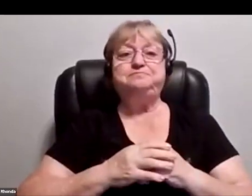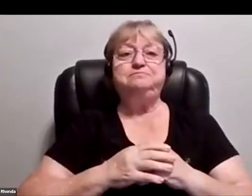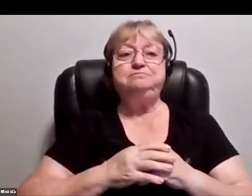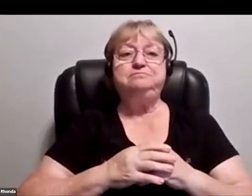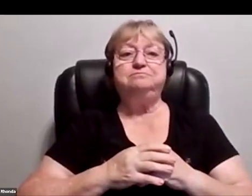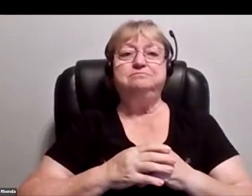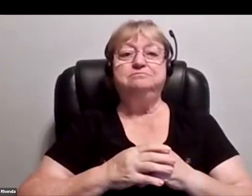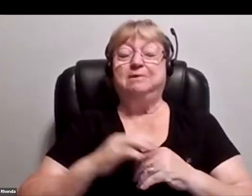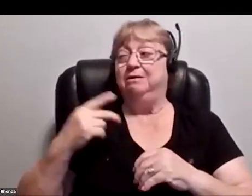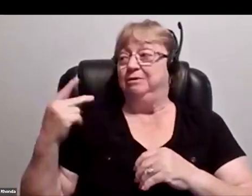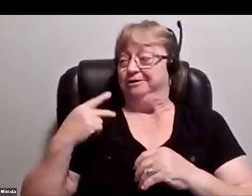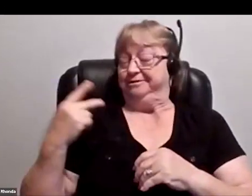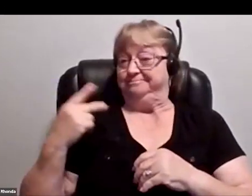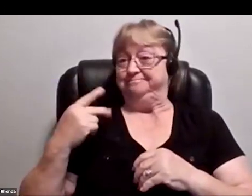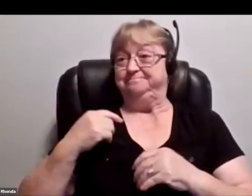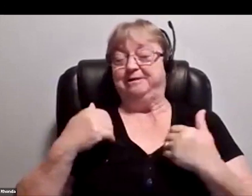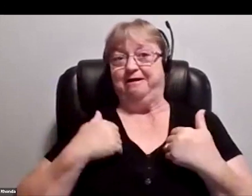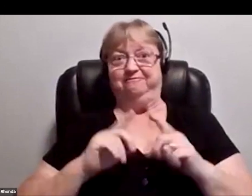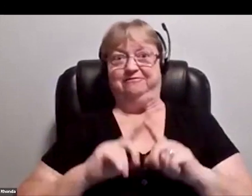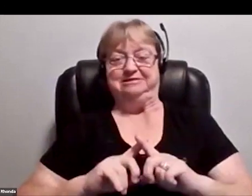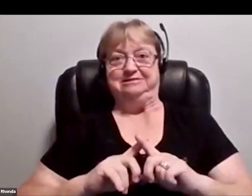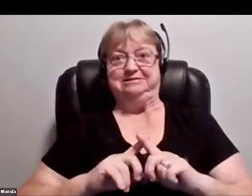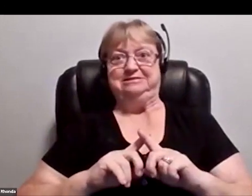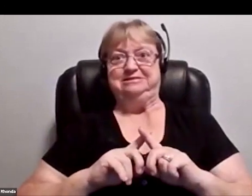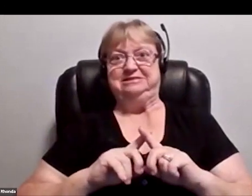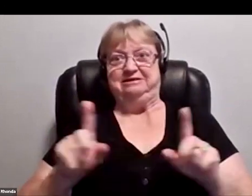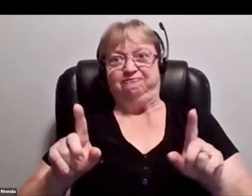have very different pathways into this, I suppose.